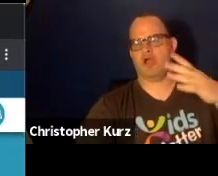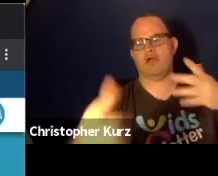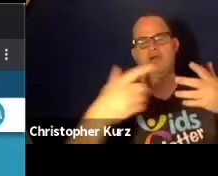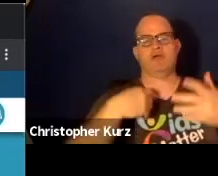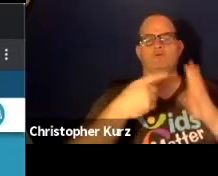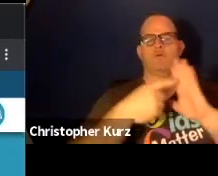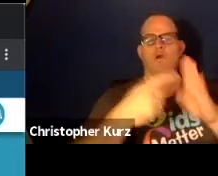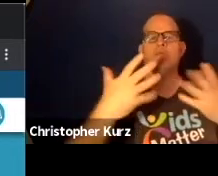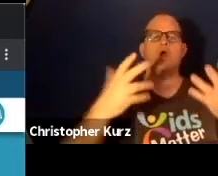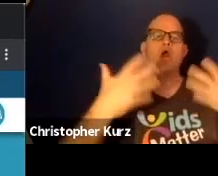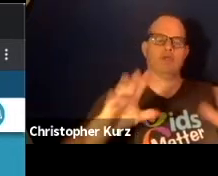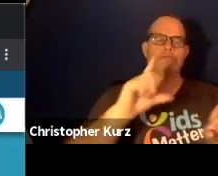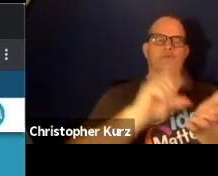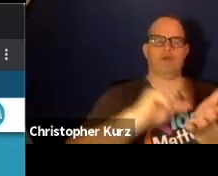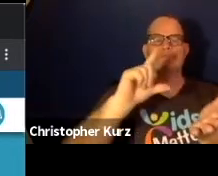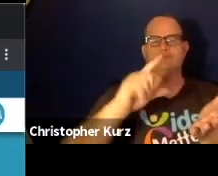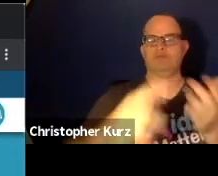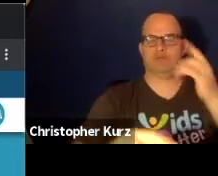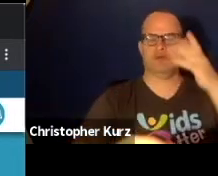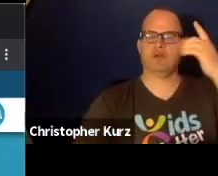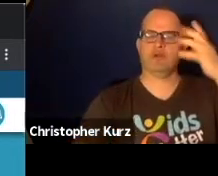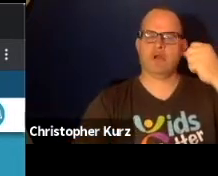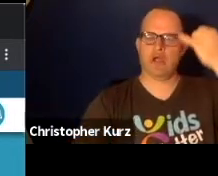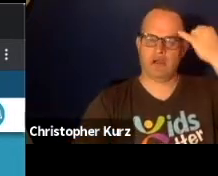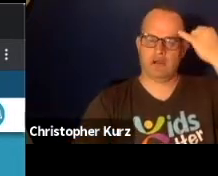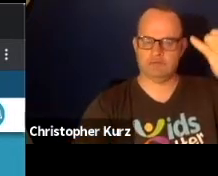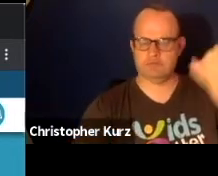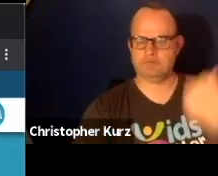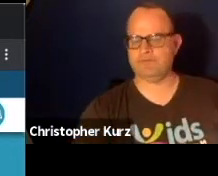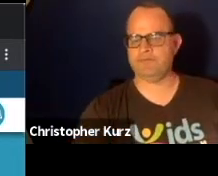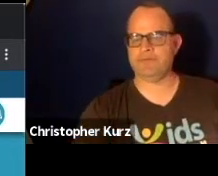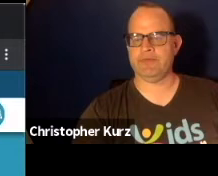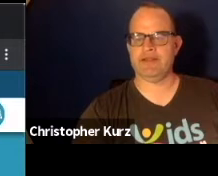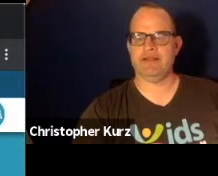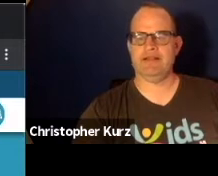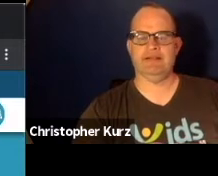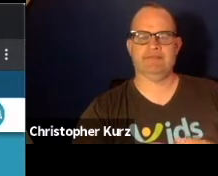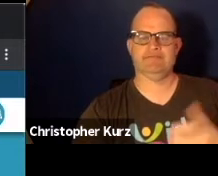and type "American - Los Angeles" and it would show up here